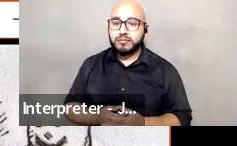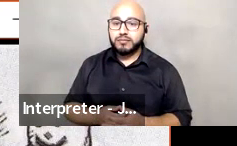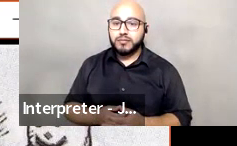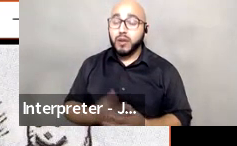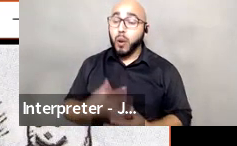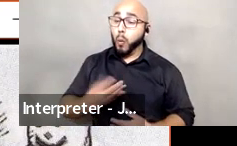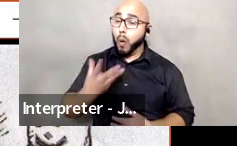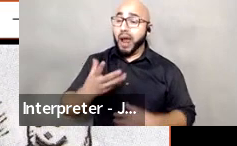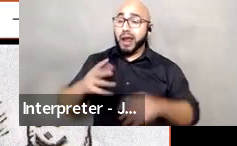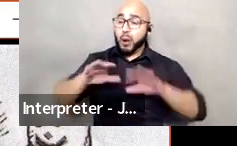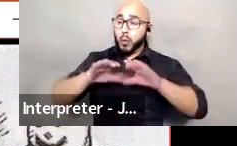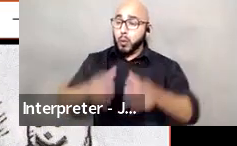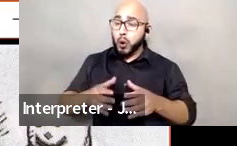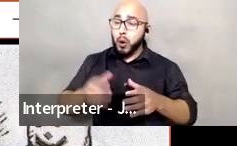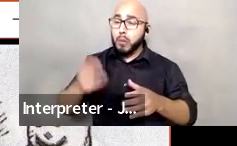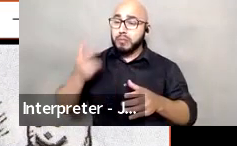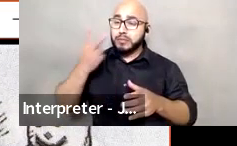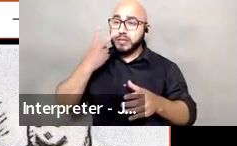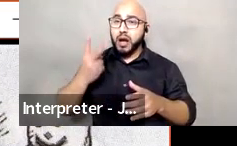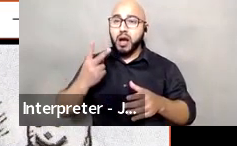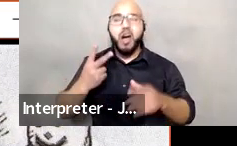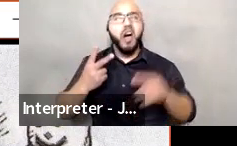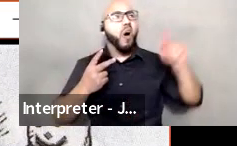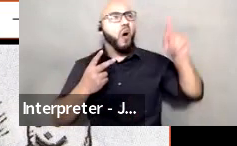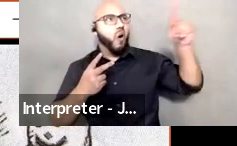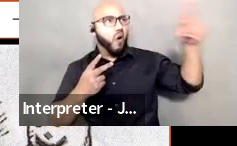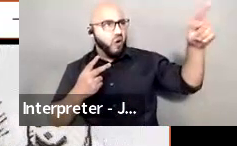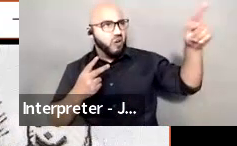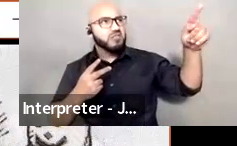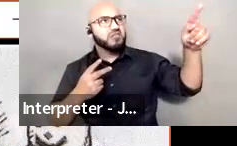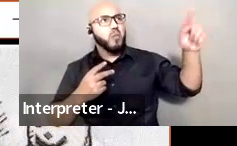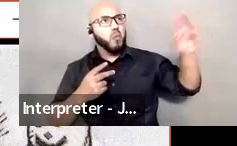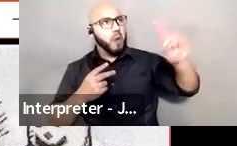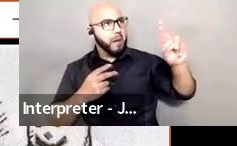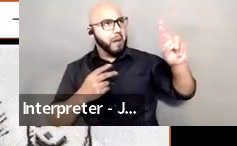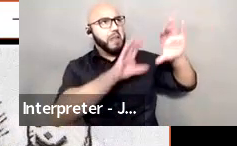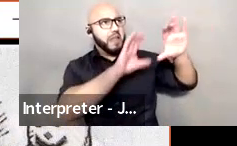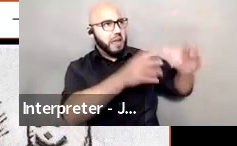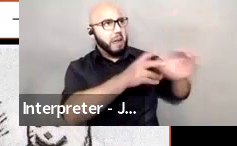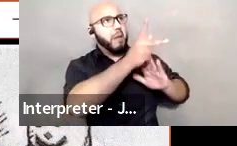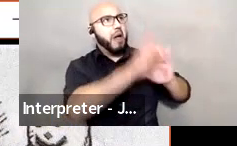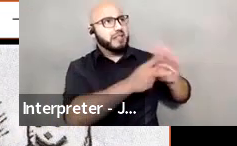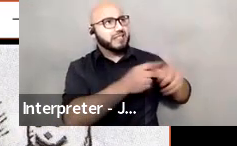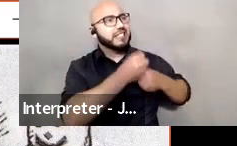that the South was brought low by the Republican. Policies of reconstruction.